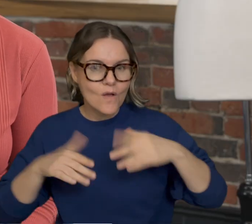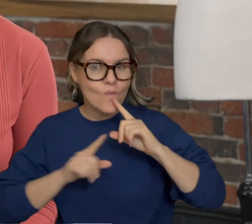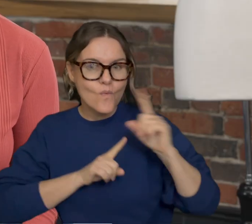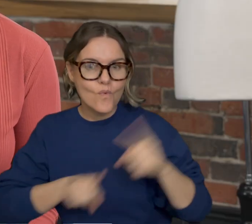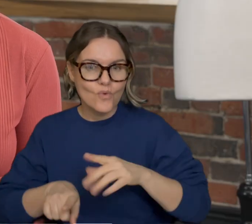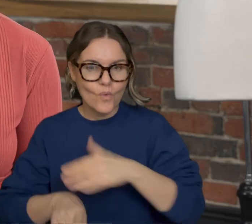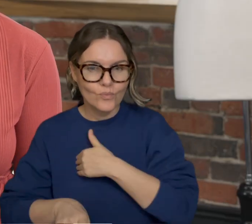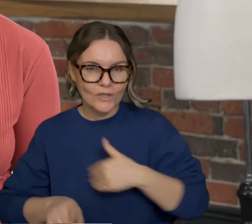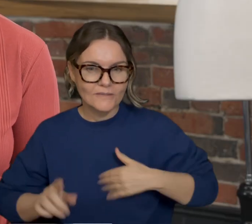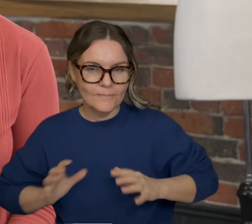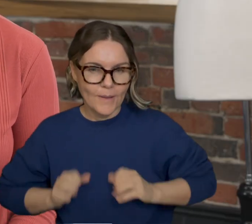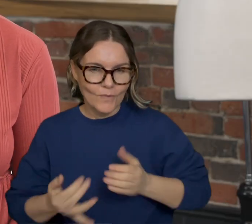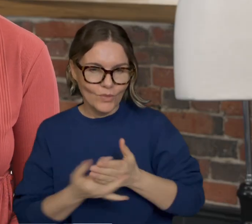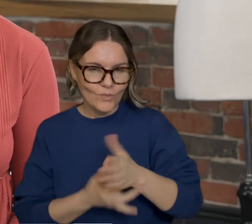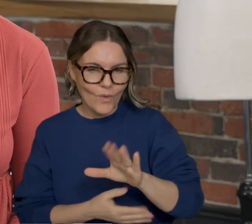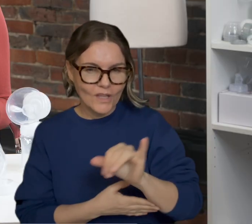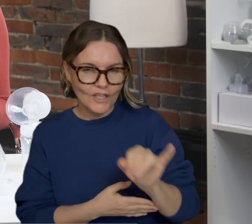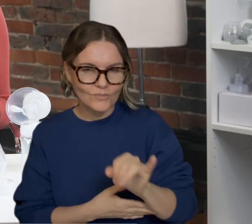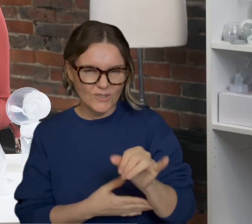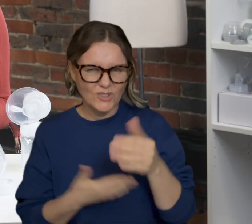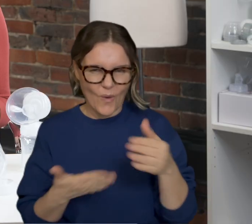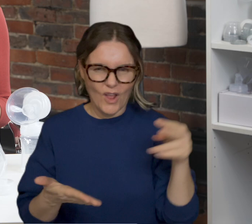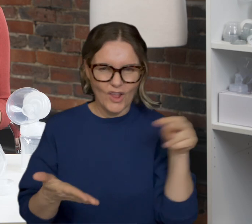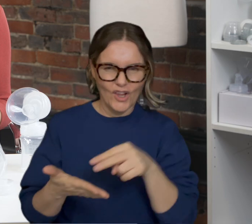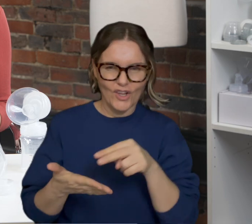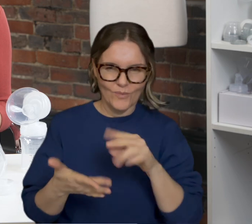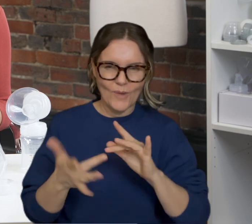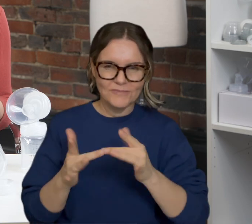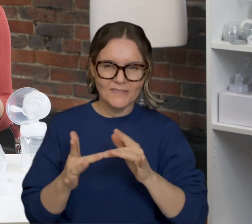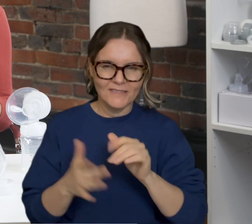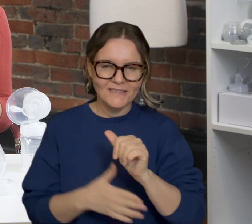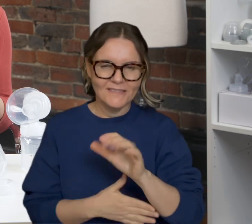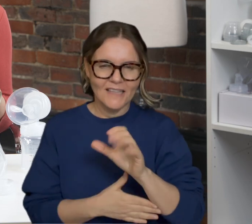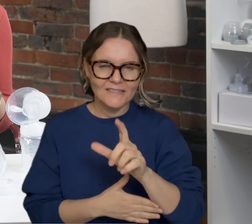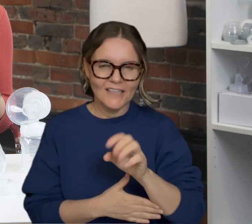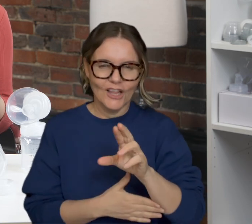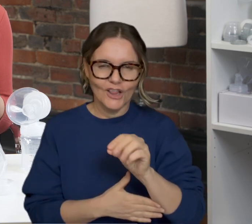and we can help get that started for you let's jump into the special features of the Cimilre S7